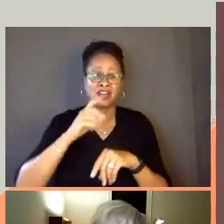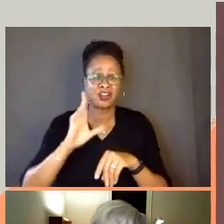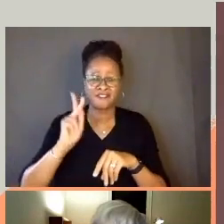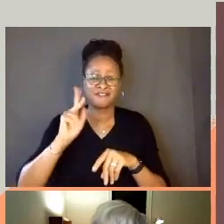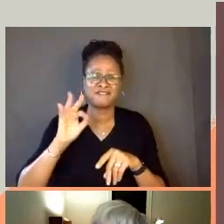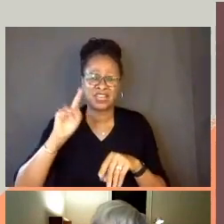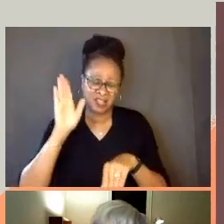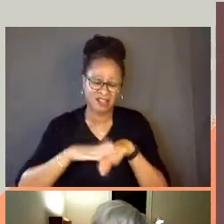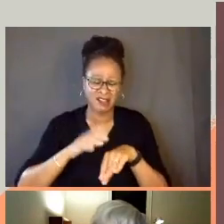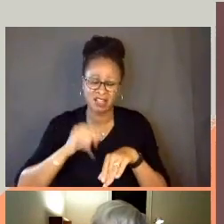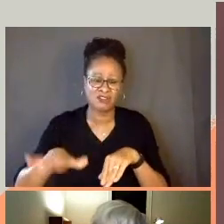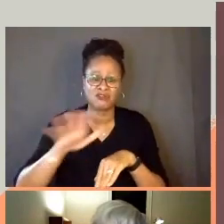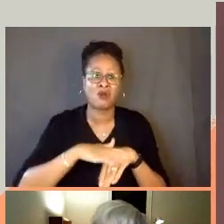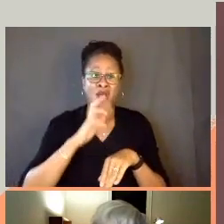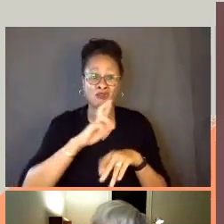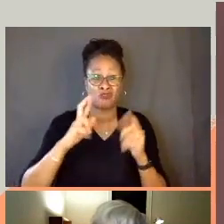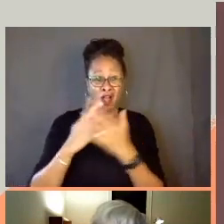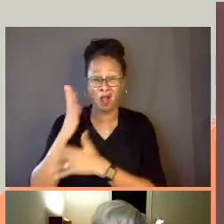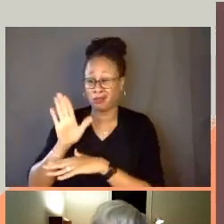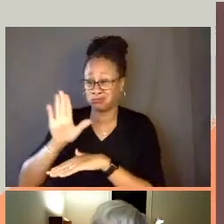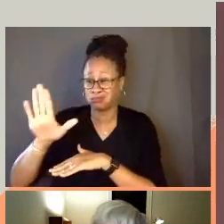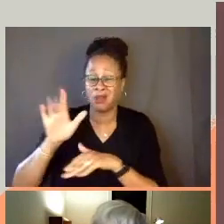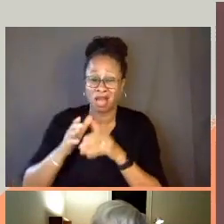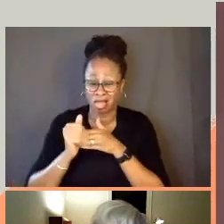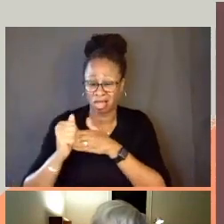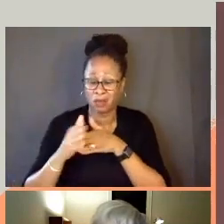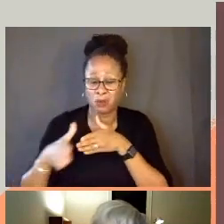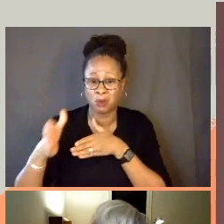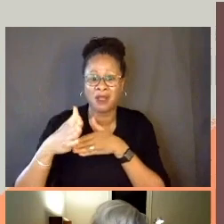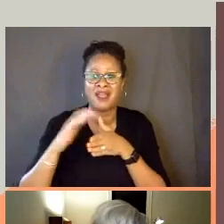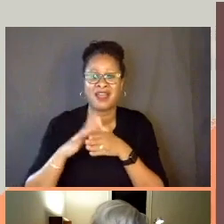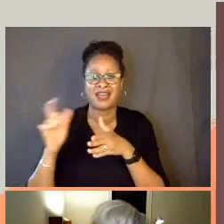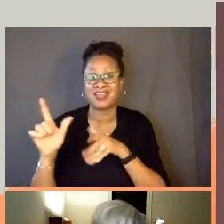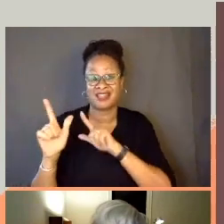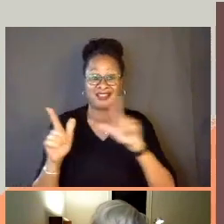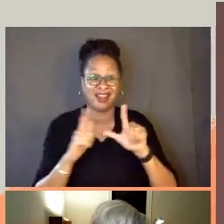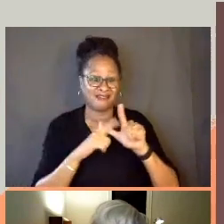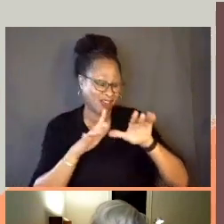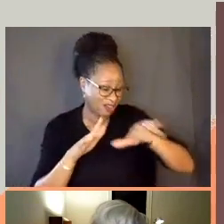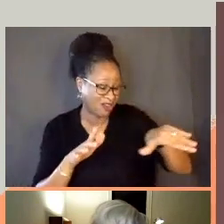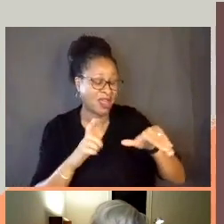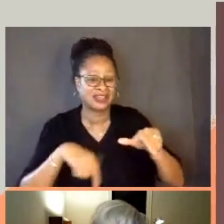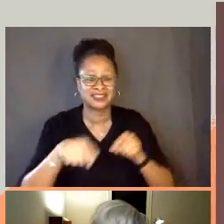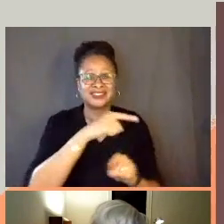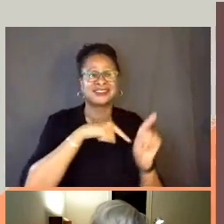She whirls, her right arm extended and leading the way and dips, her left arm extending and taking its place.